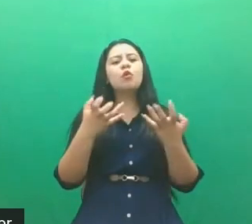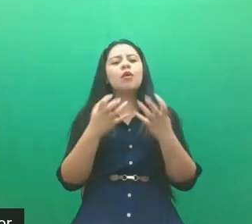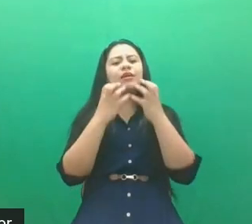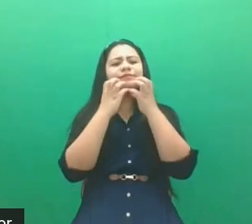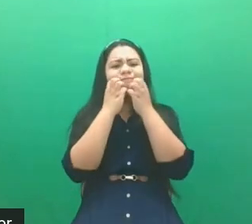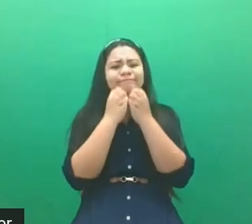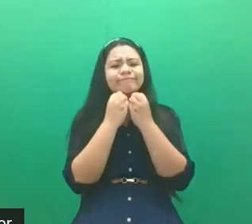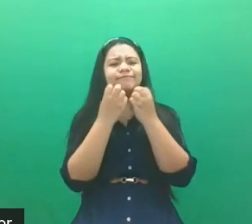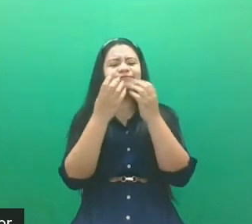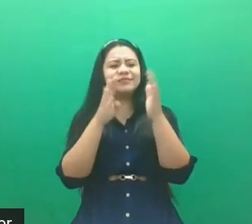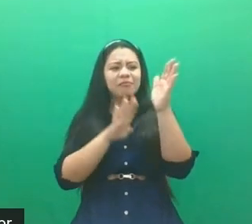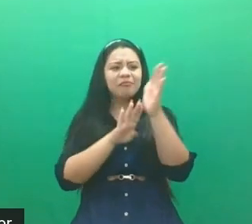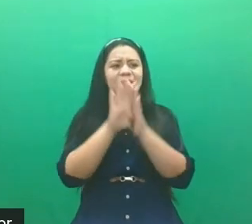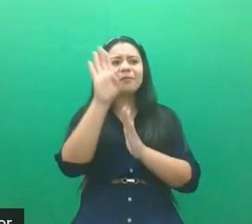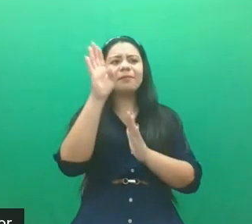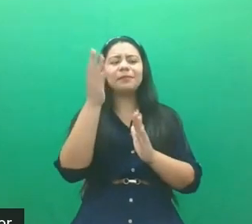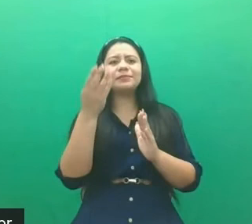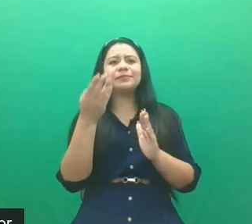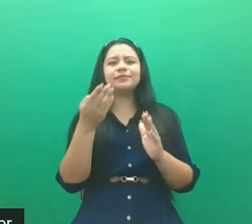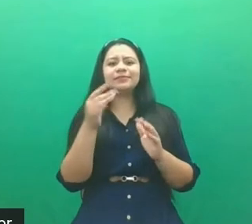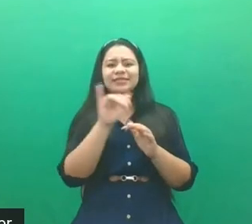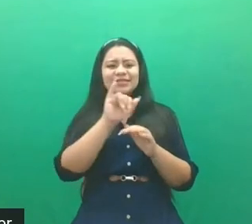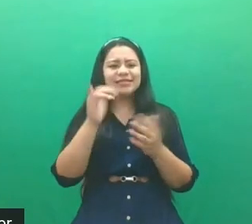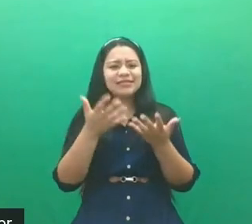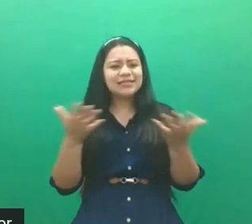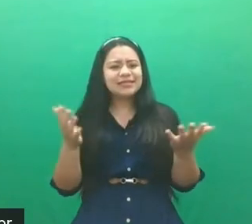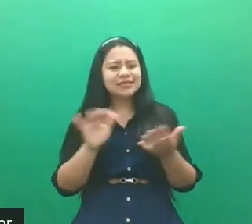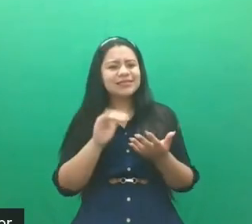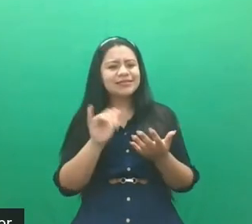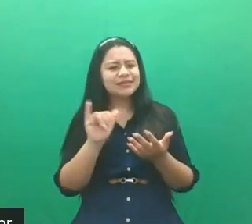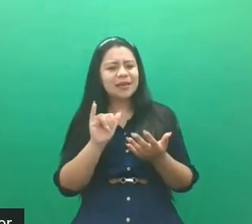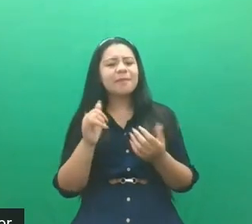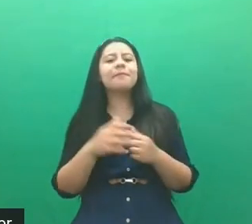develop those affordances but maybe they're not being presented through a mobile device